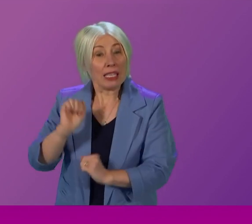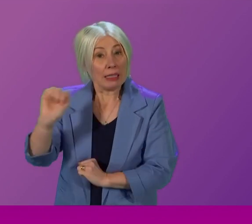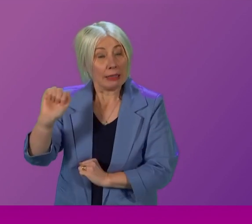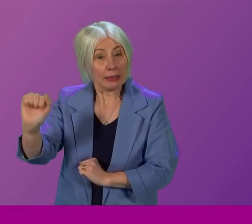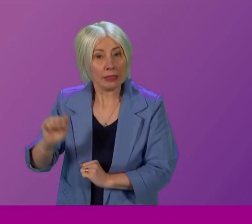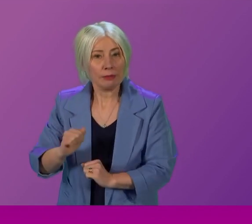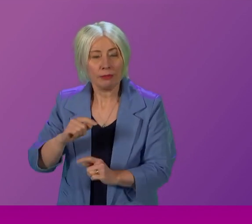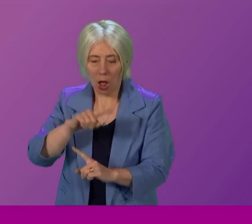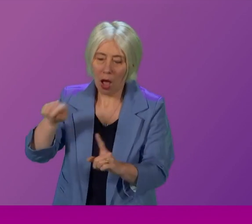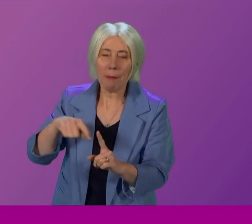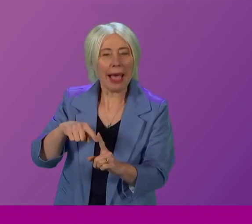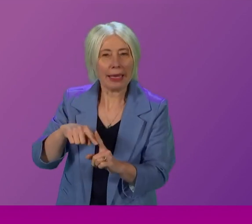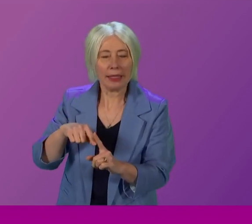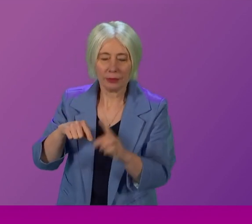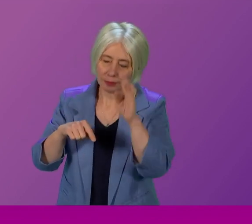come back to that in a moment.